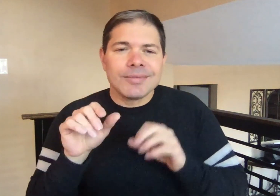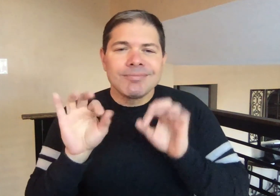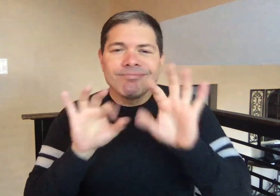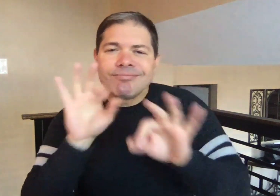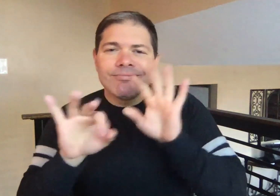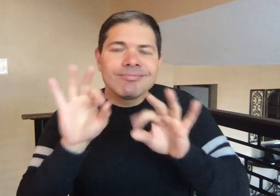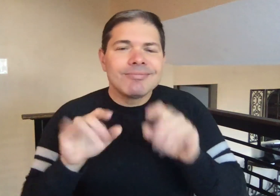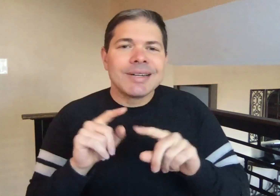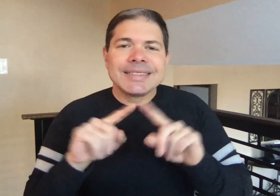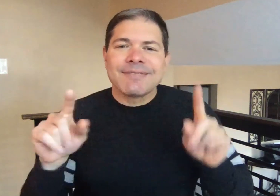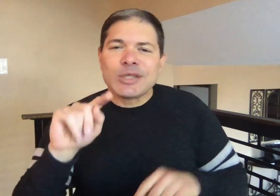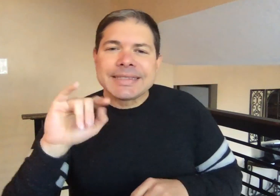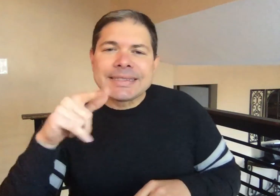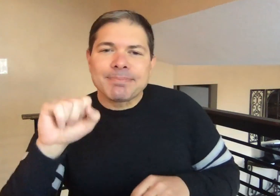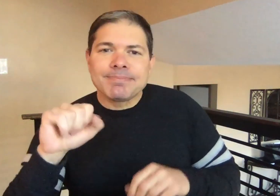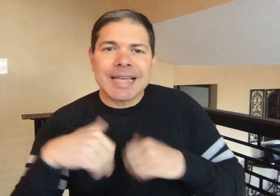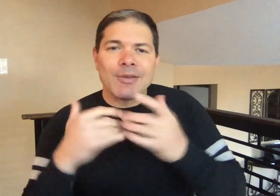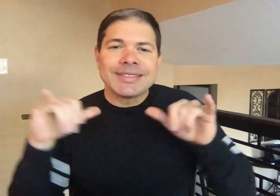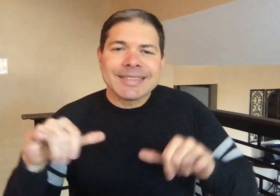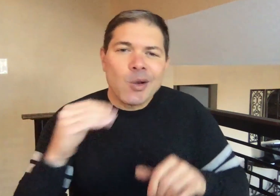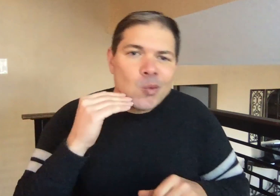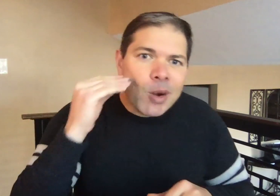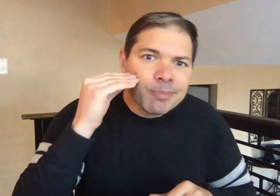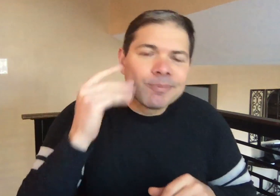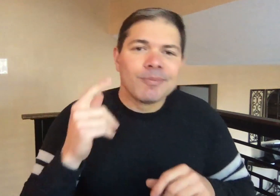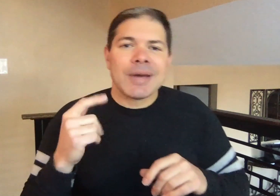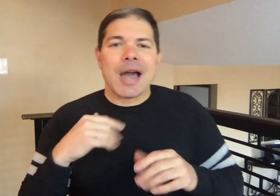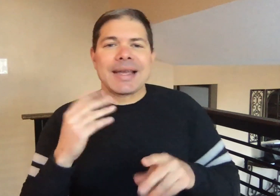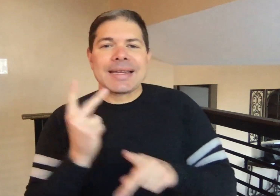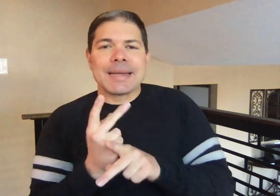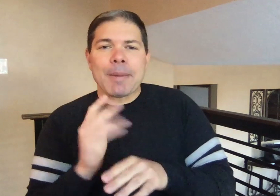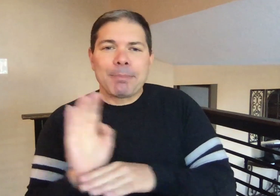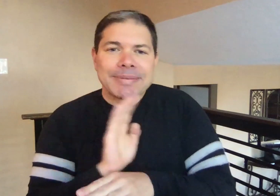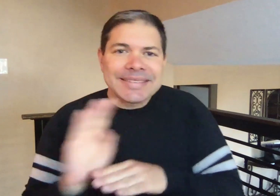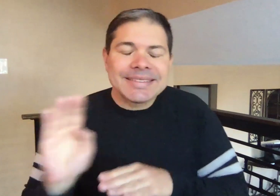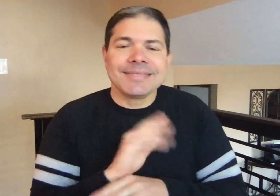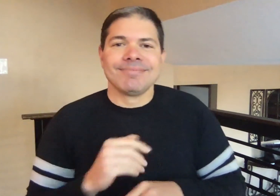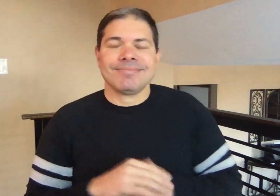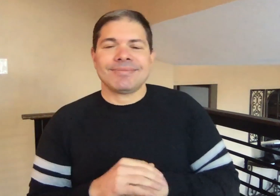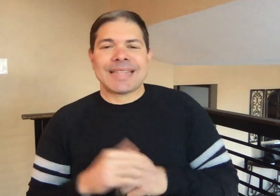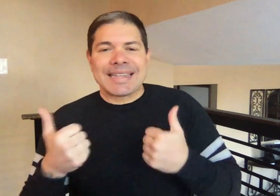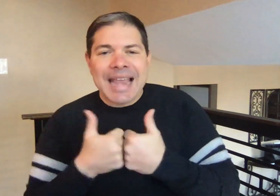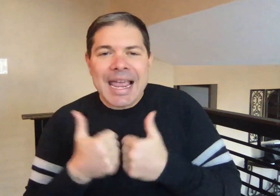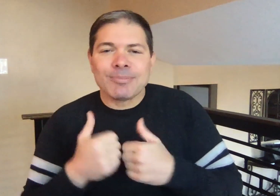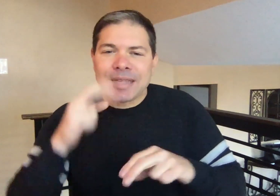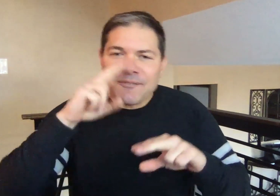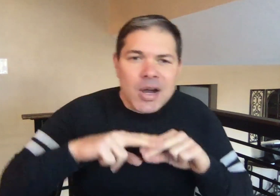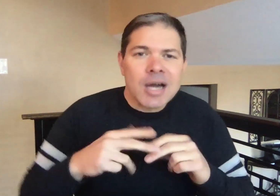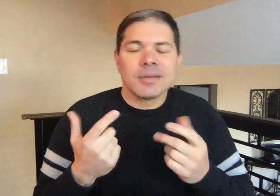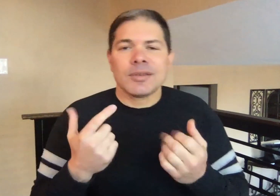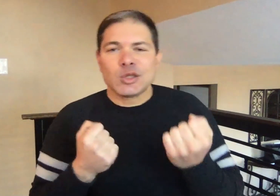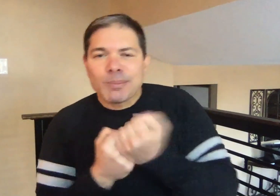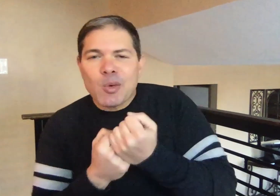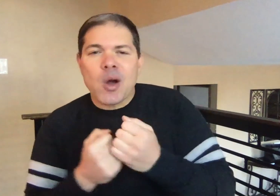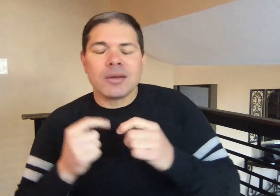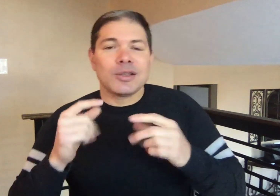Sharing so many different tips on how to stay home, ways to keep busy, games, and fun ways to support